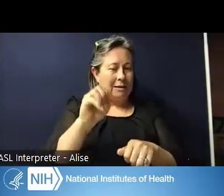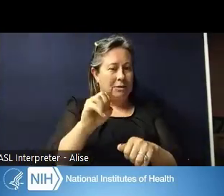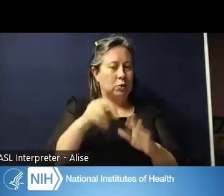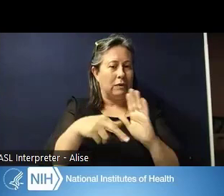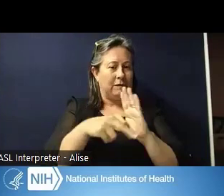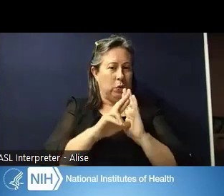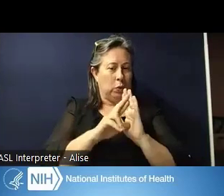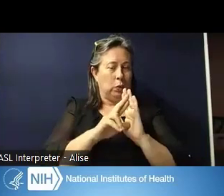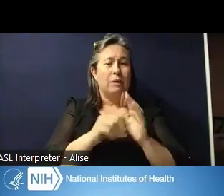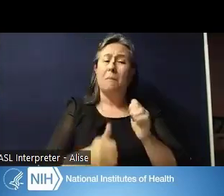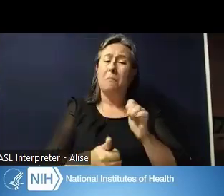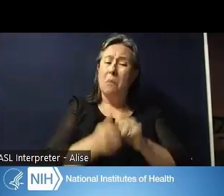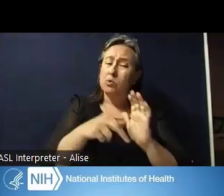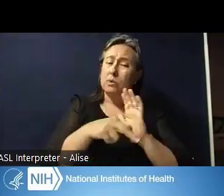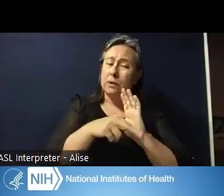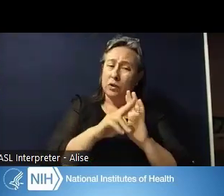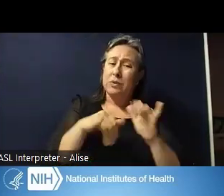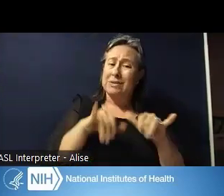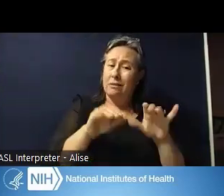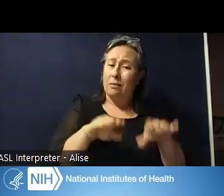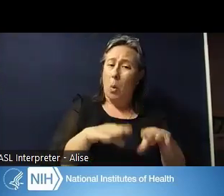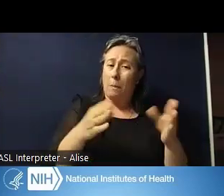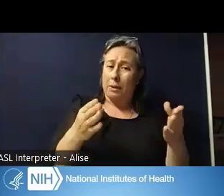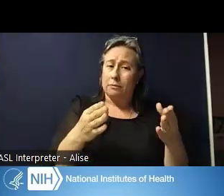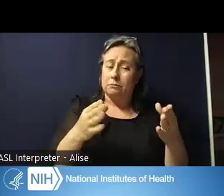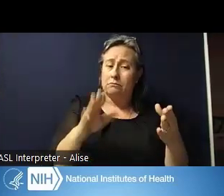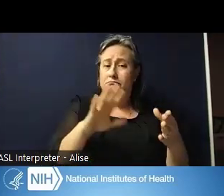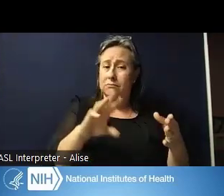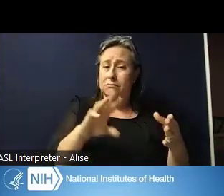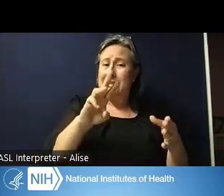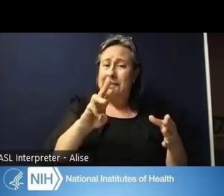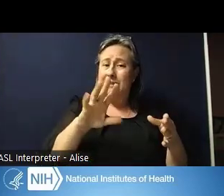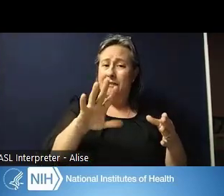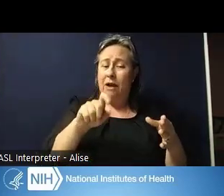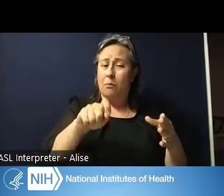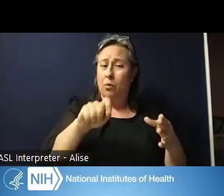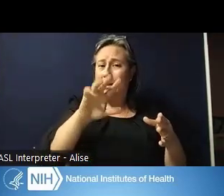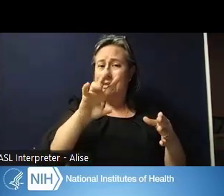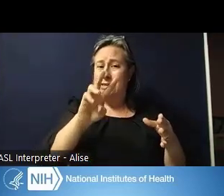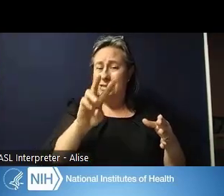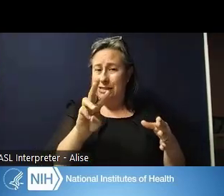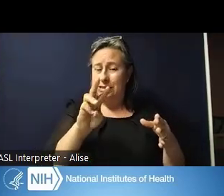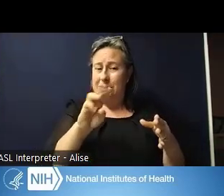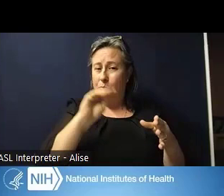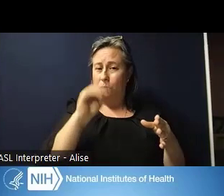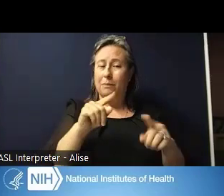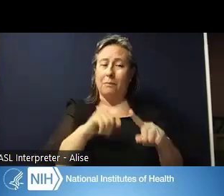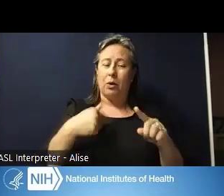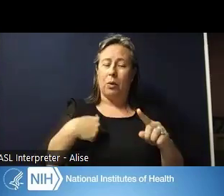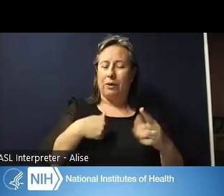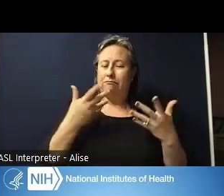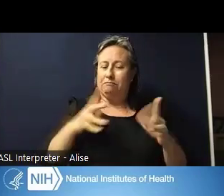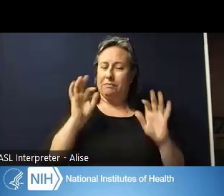Most reviews are still open, approximately 65.6 percent. However, we have determined from that,